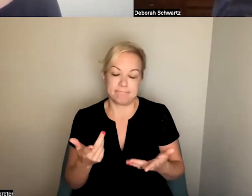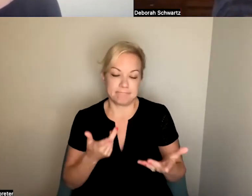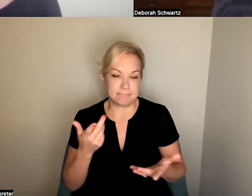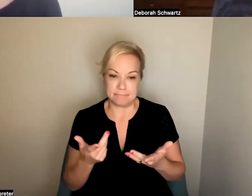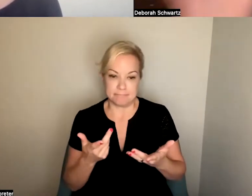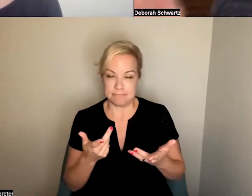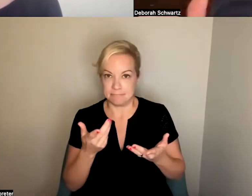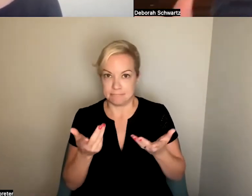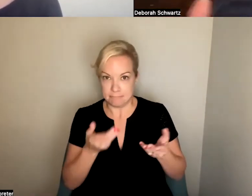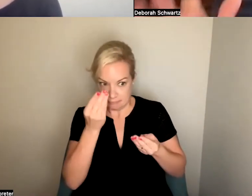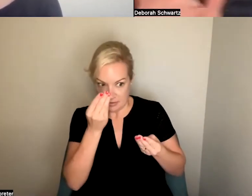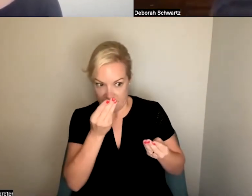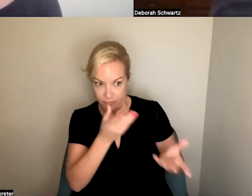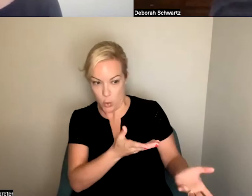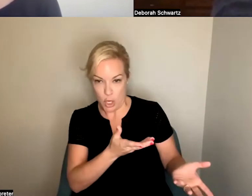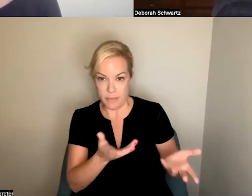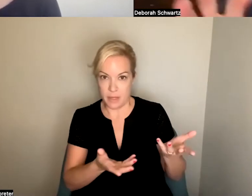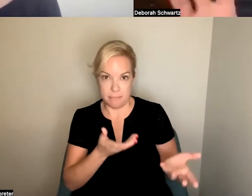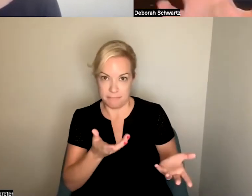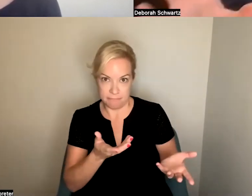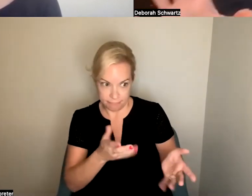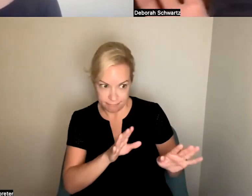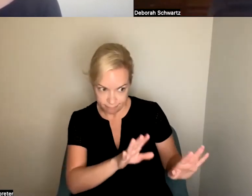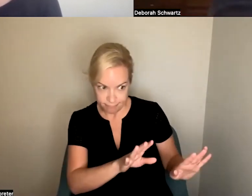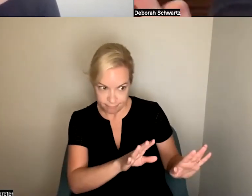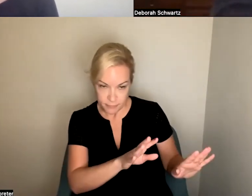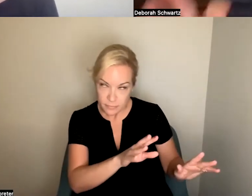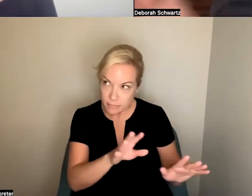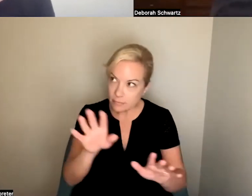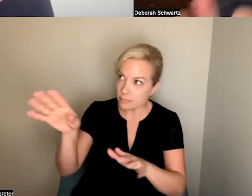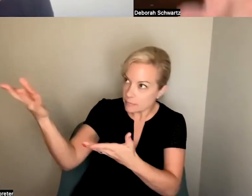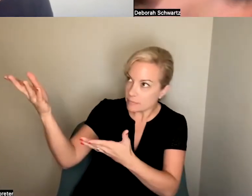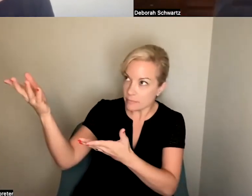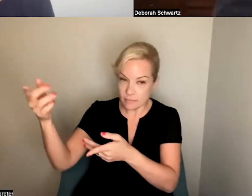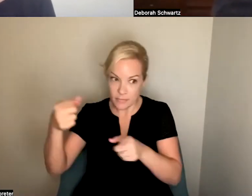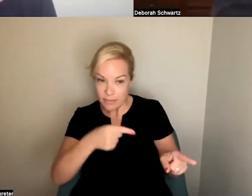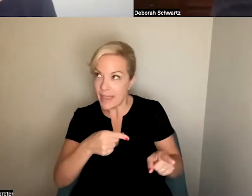you're not paying attention to somebody who's actually a really, really talented staff member,